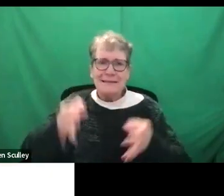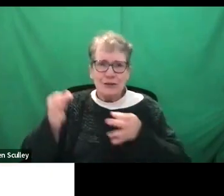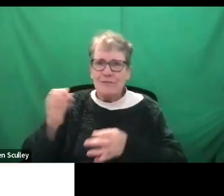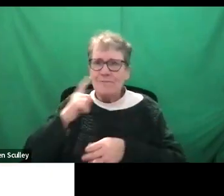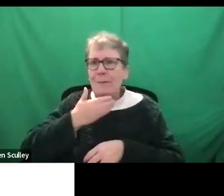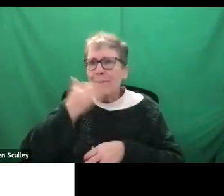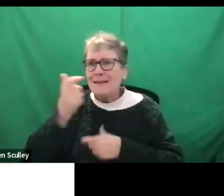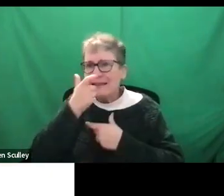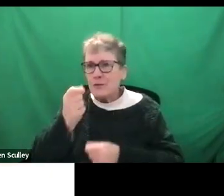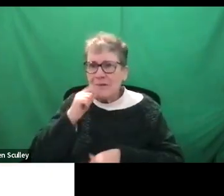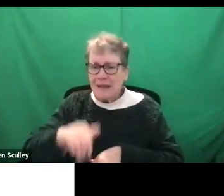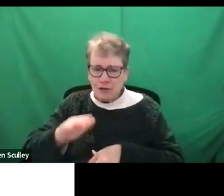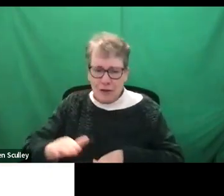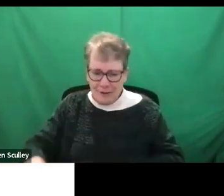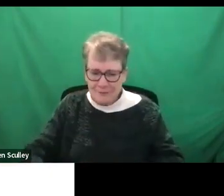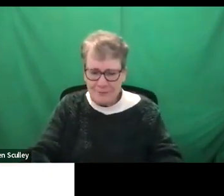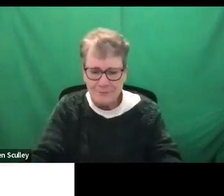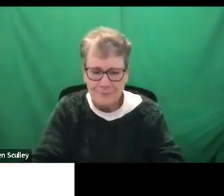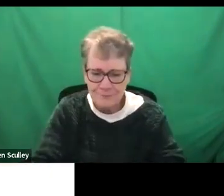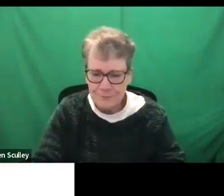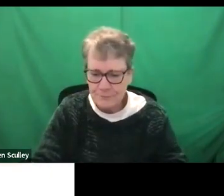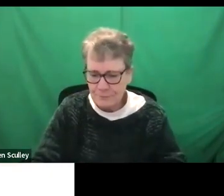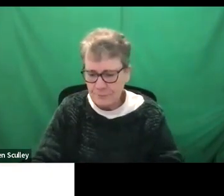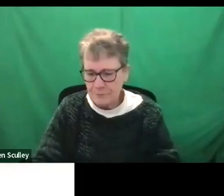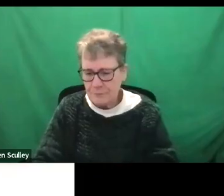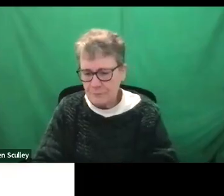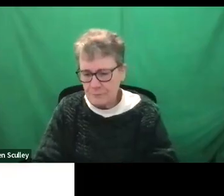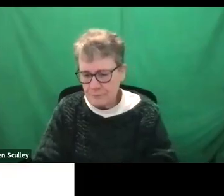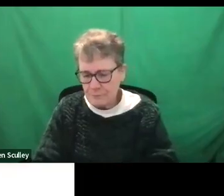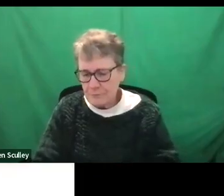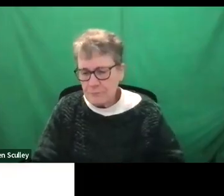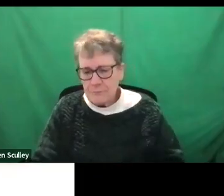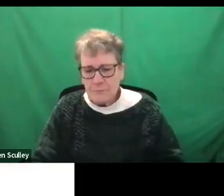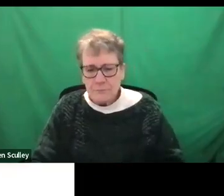made onto them. You have to let them wait if they are overwhelmed.